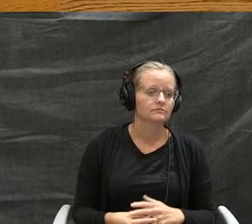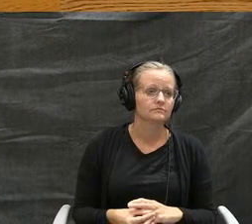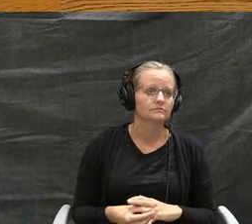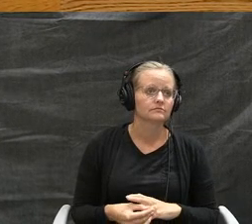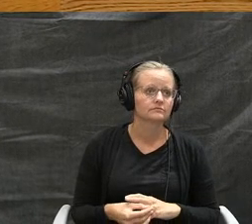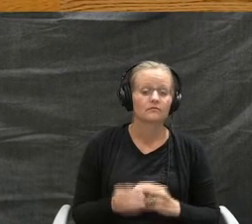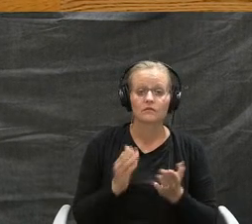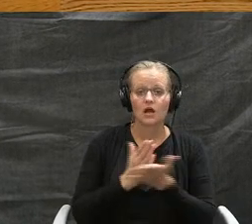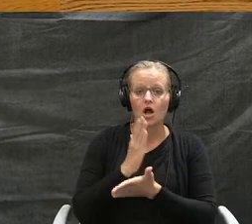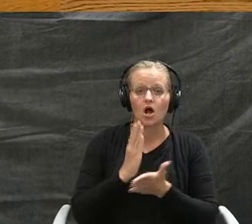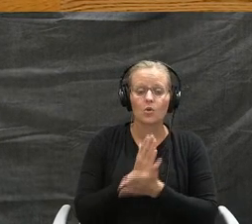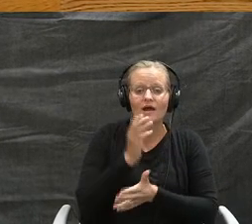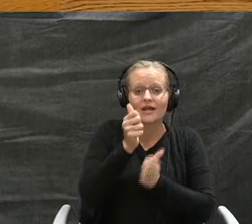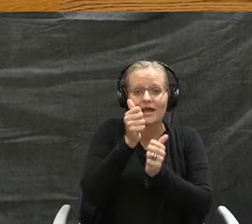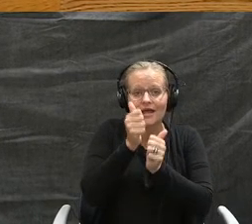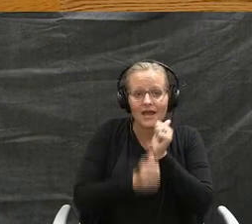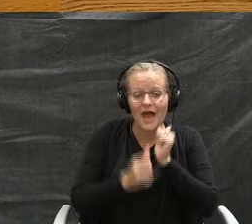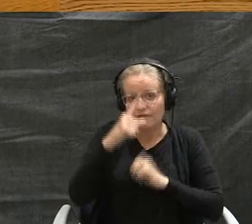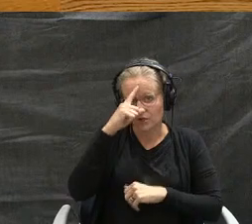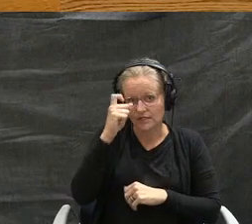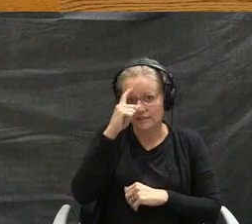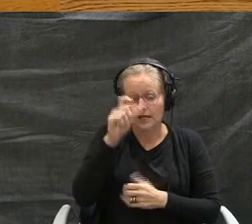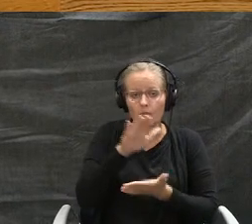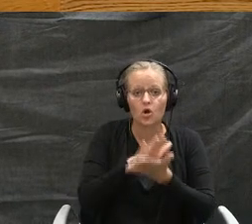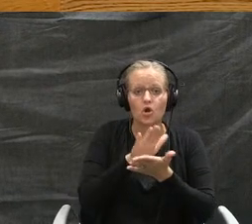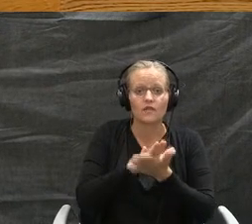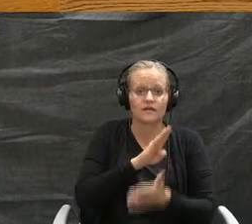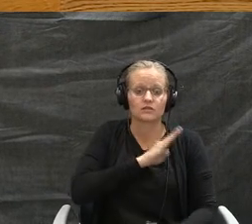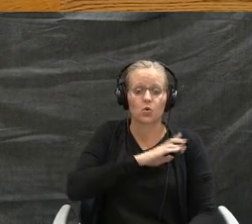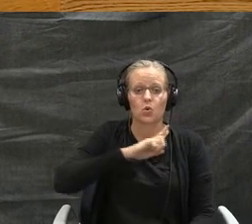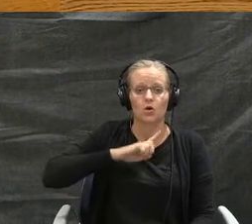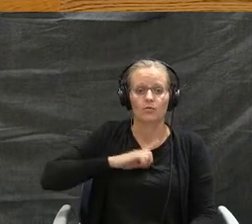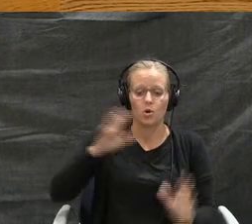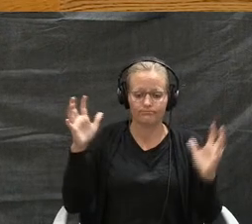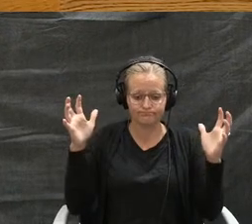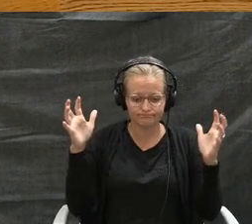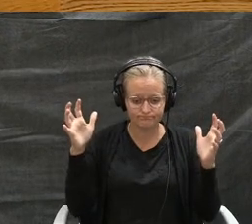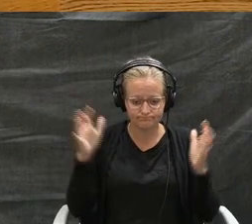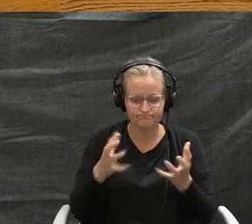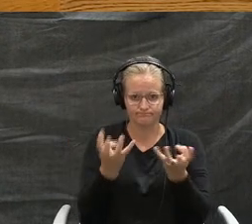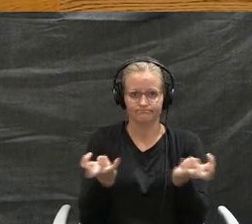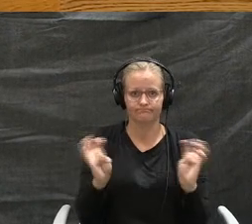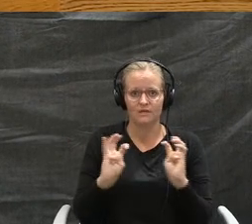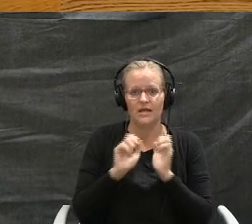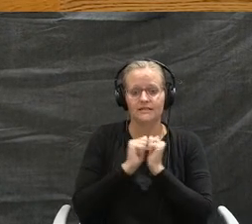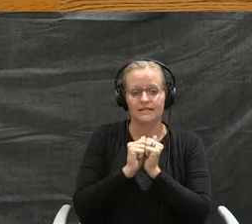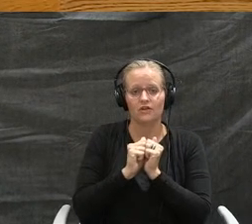we have our retreat to take a look at what our goals would be